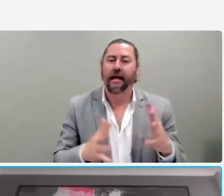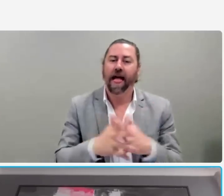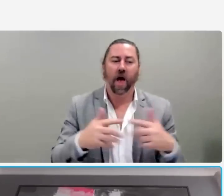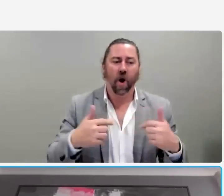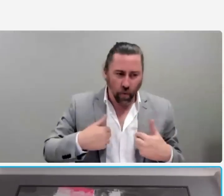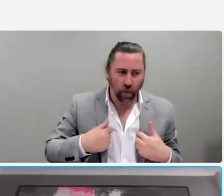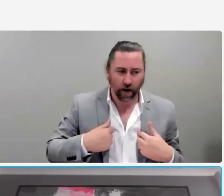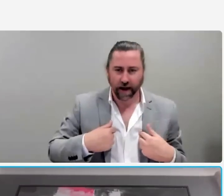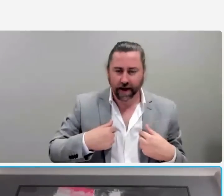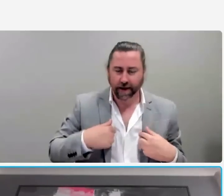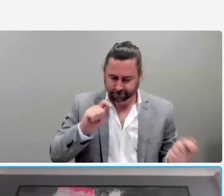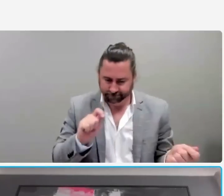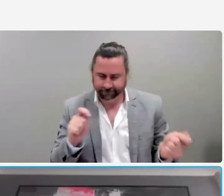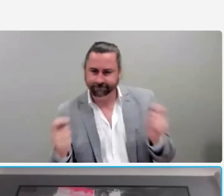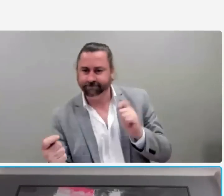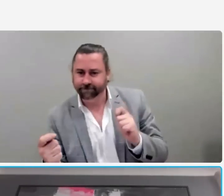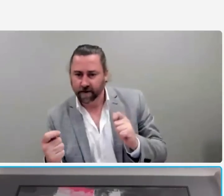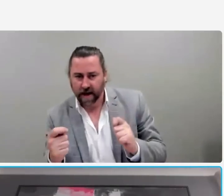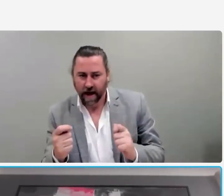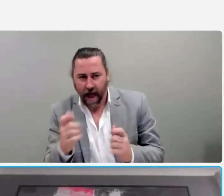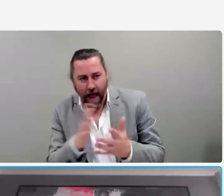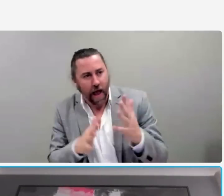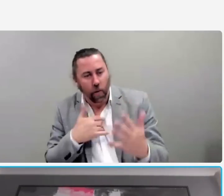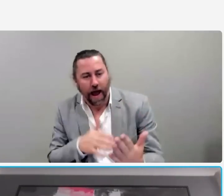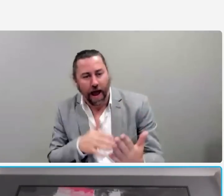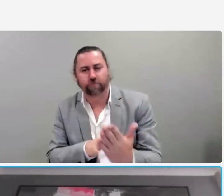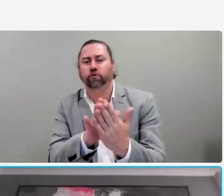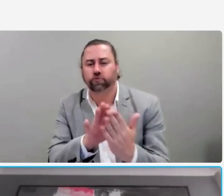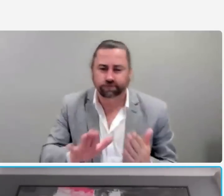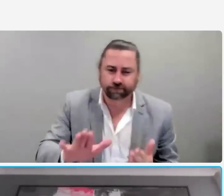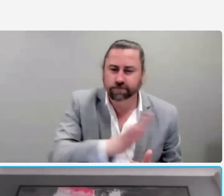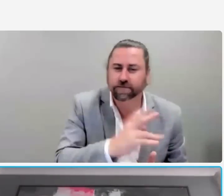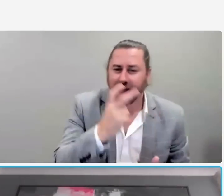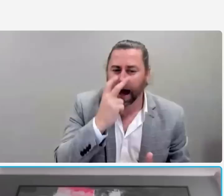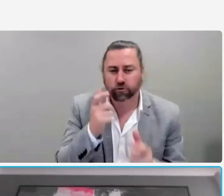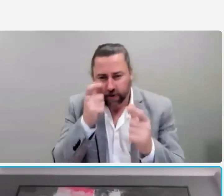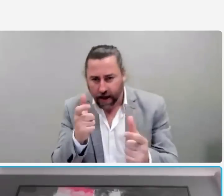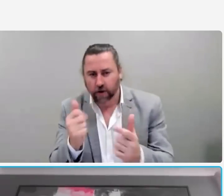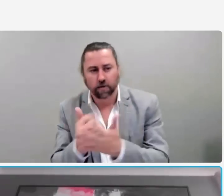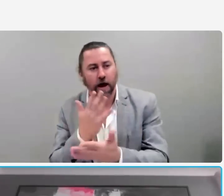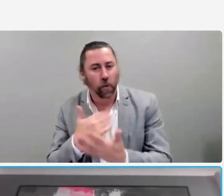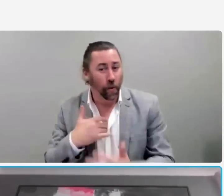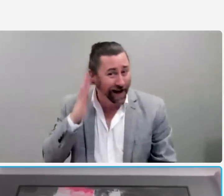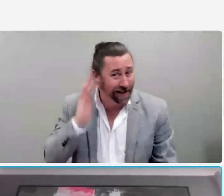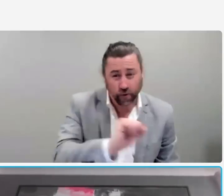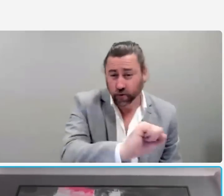with older Australians at the centre where the voices of older Australians receiving care are heard to ensure the system is relevant and appropriate